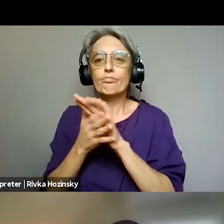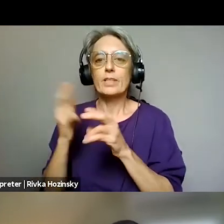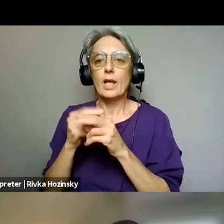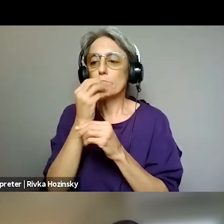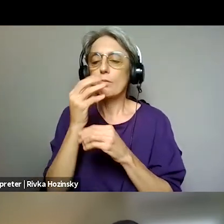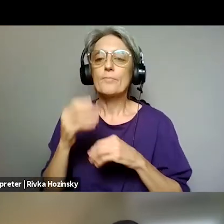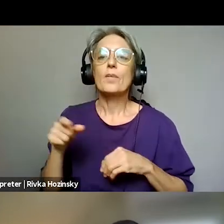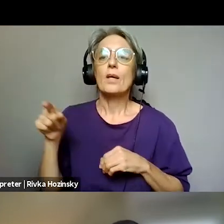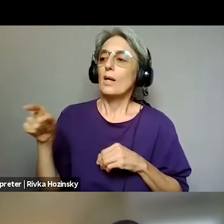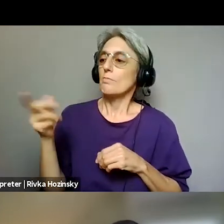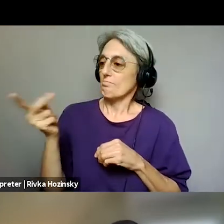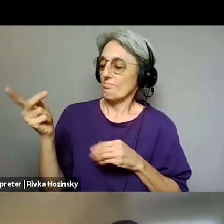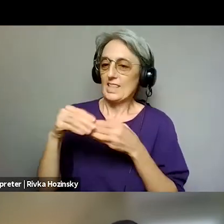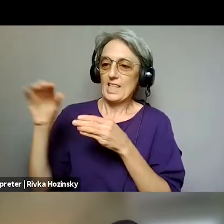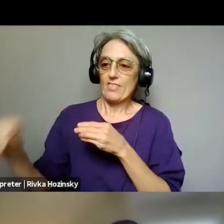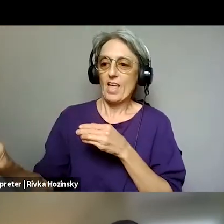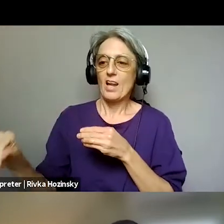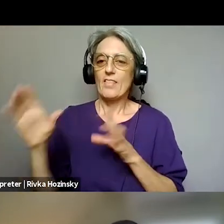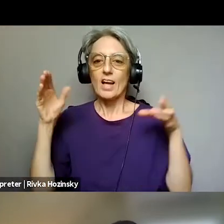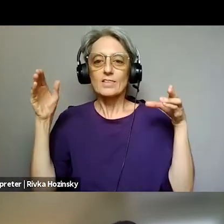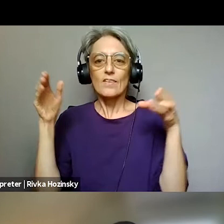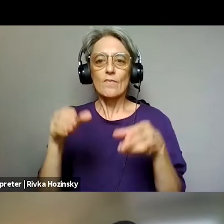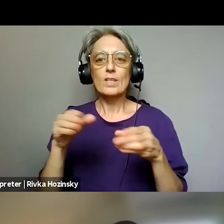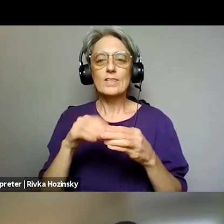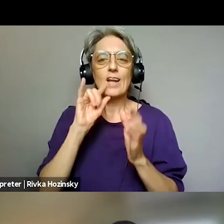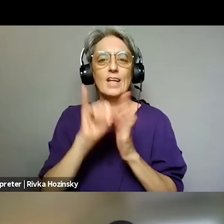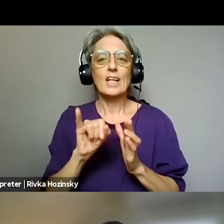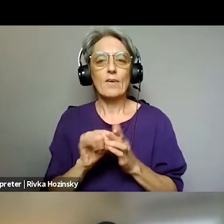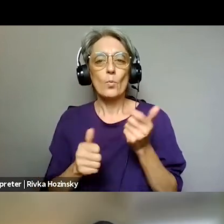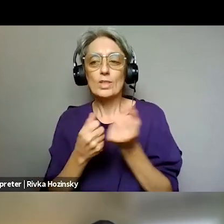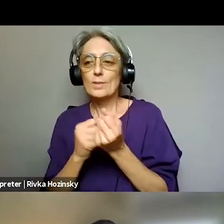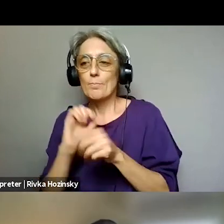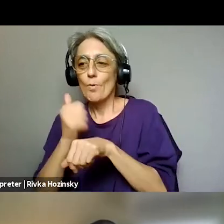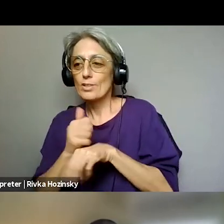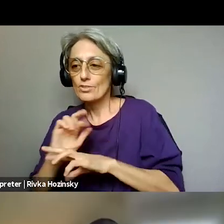is really focused on identifying supports and testing their effectiveness and satisfaction in